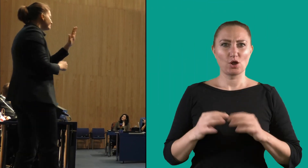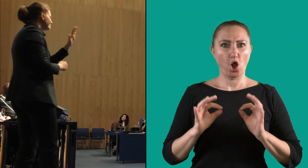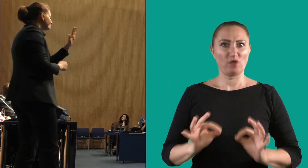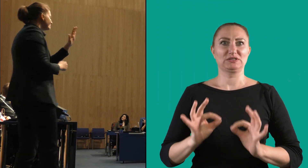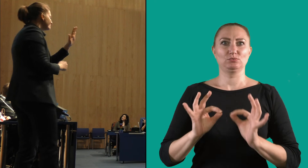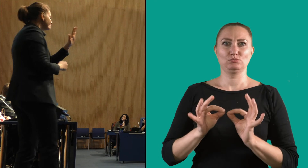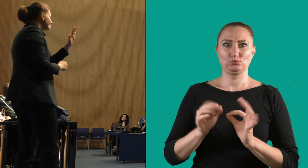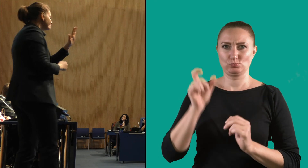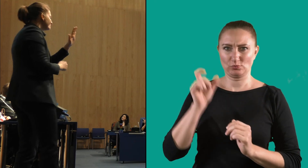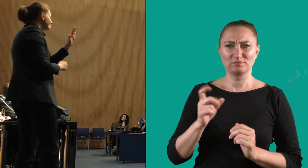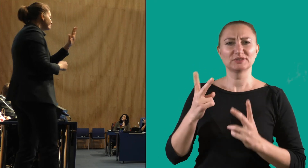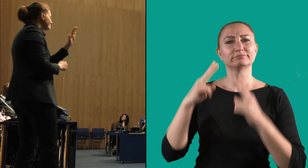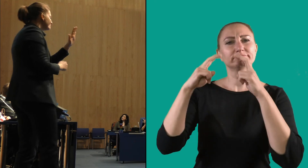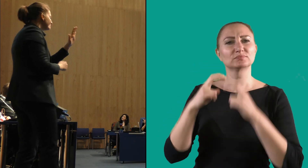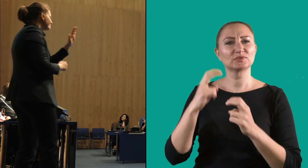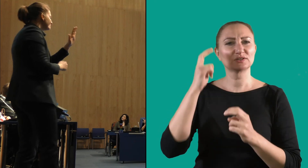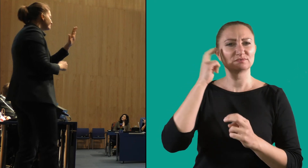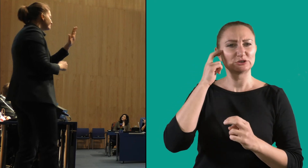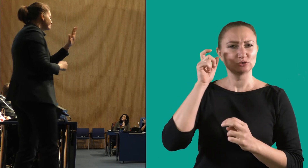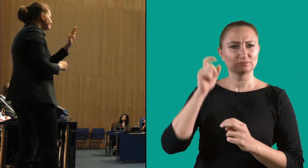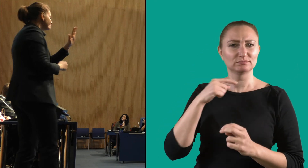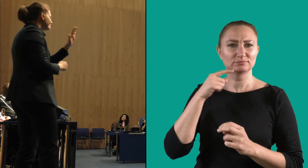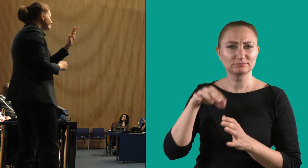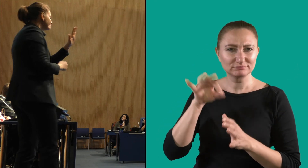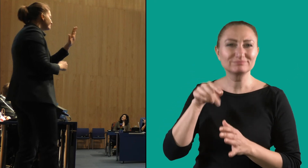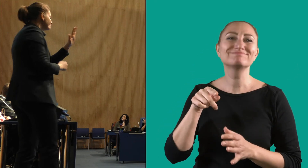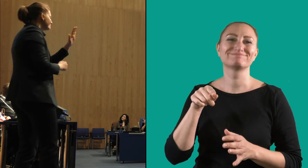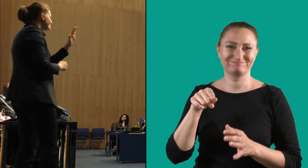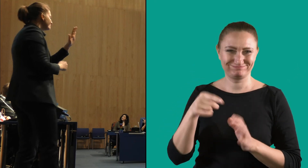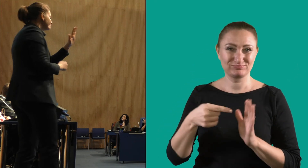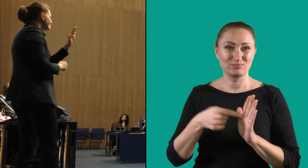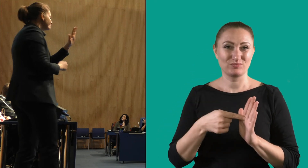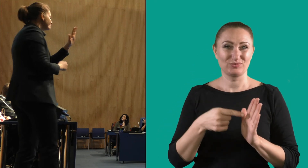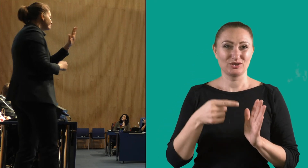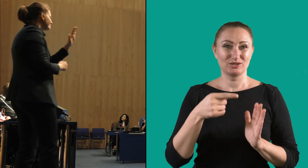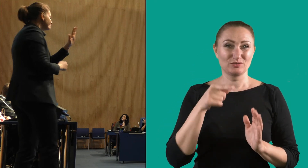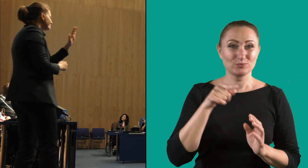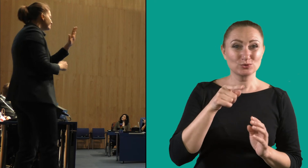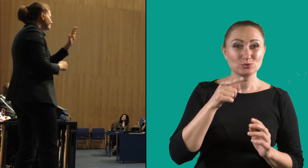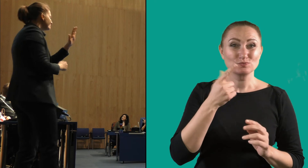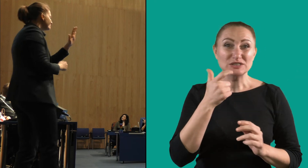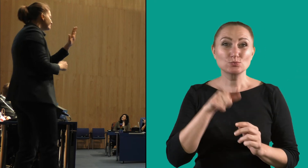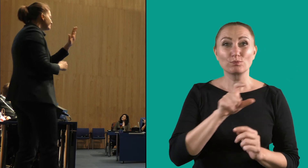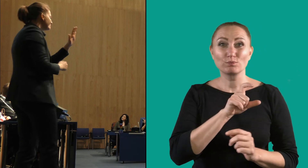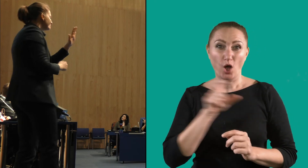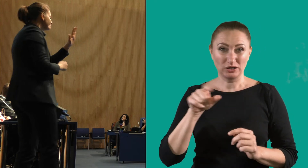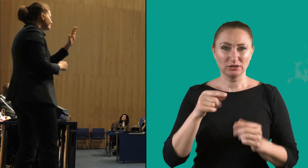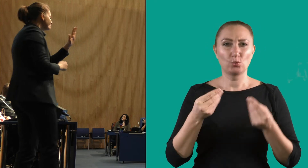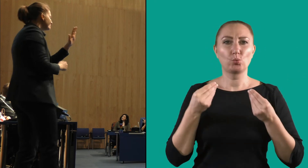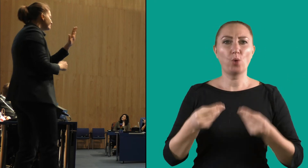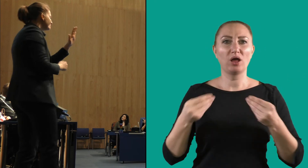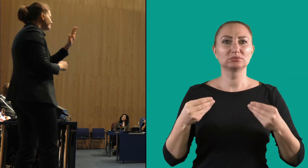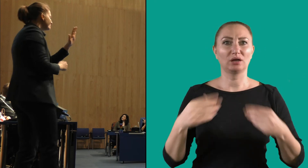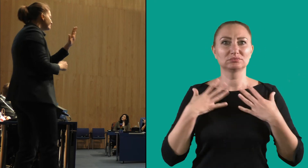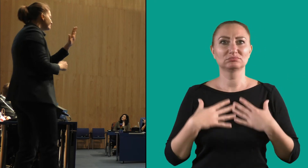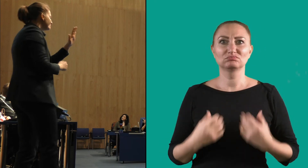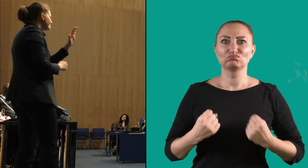According to scientific research, 20 hours is an optimal work quota for interpreters